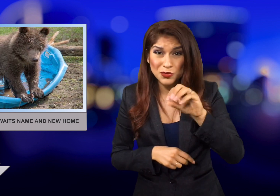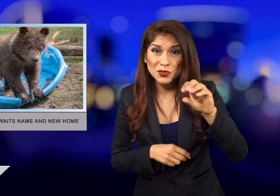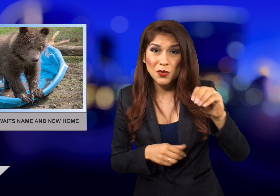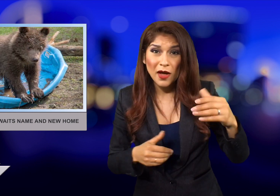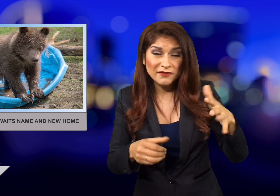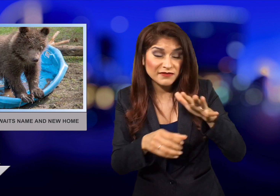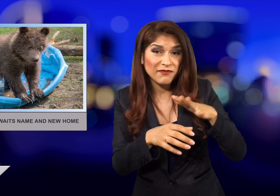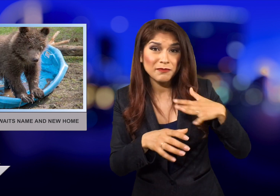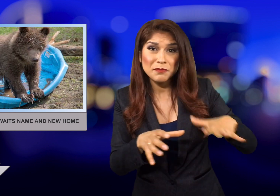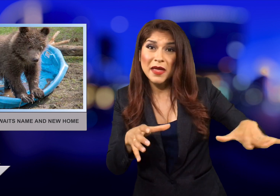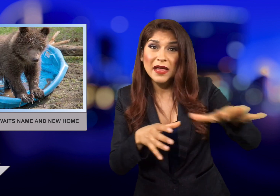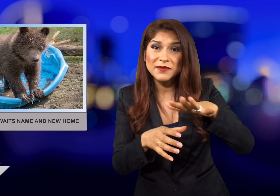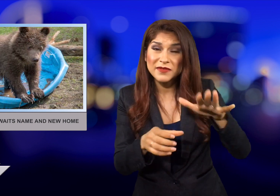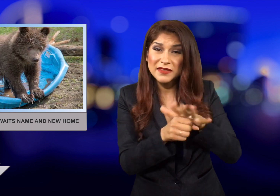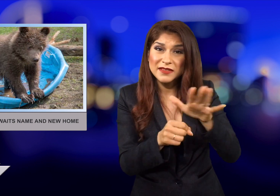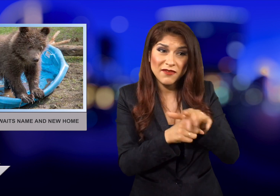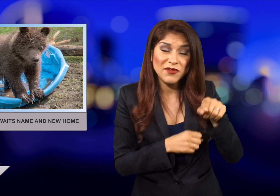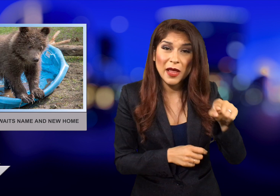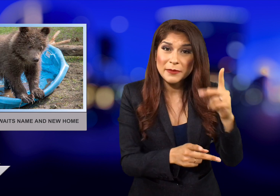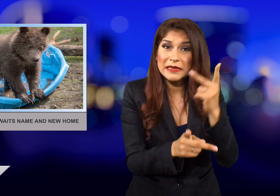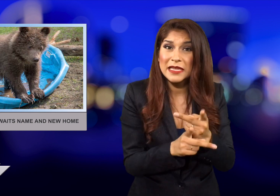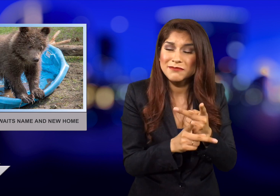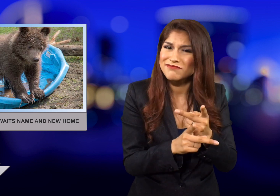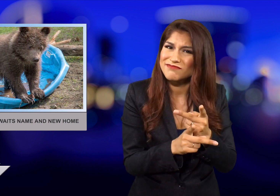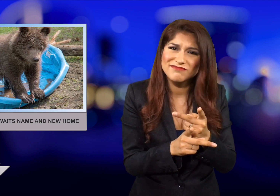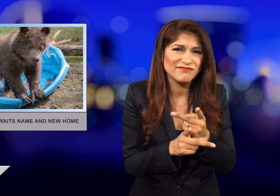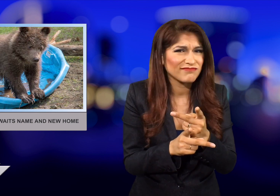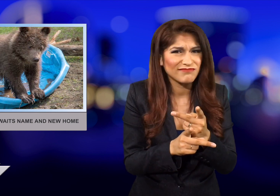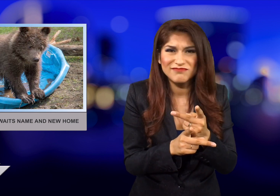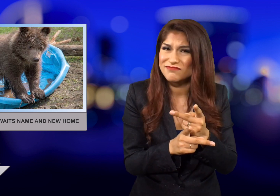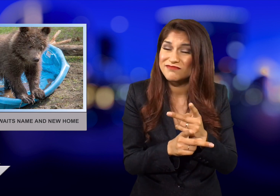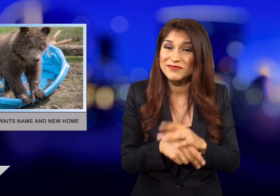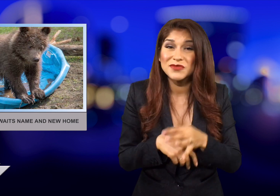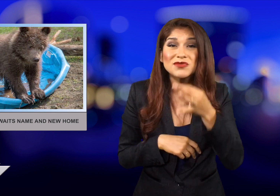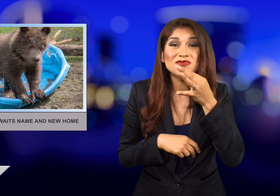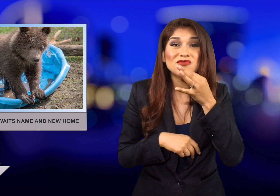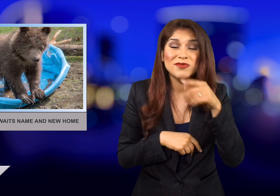zoo doesn't have enough room to keep them.